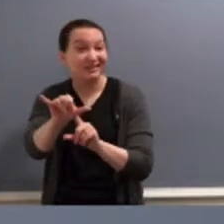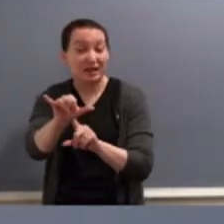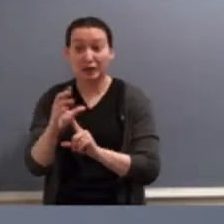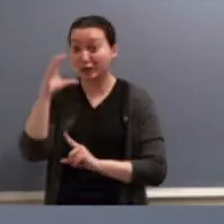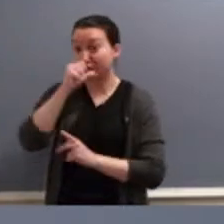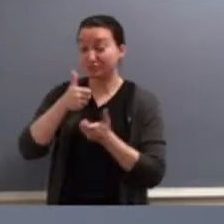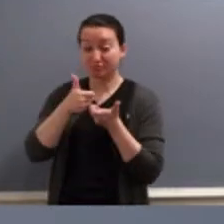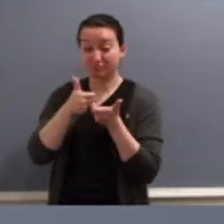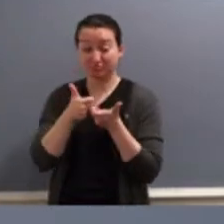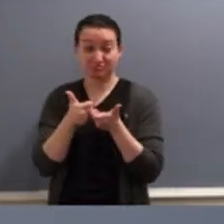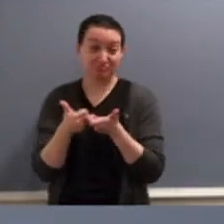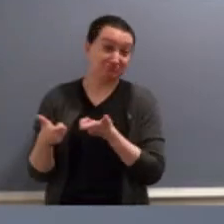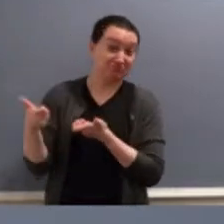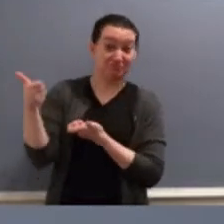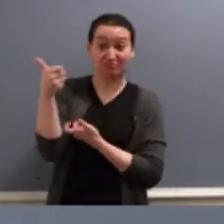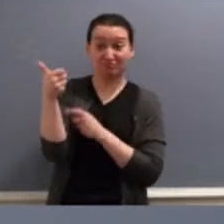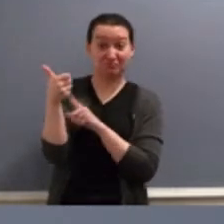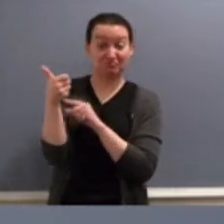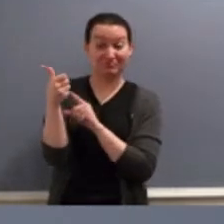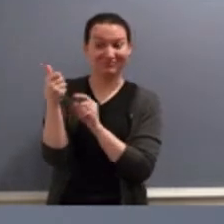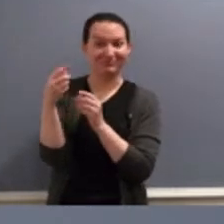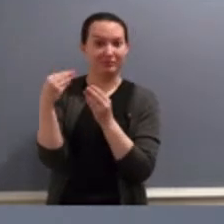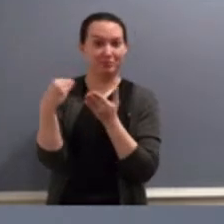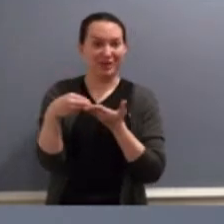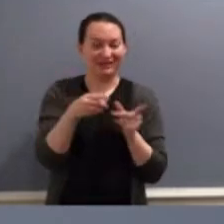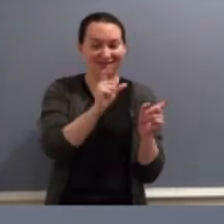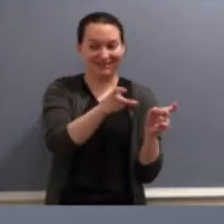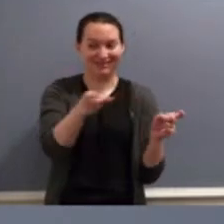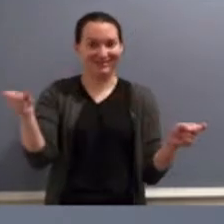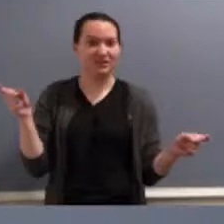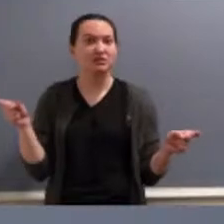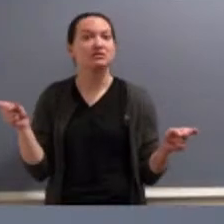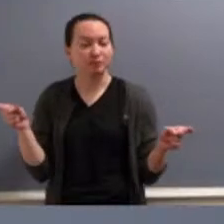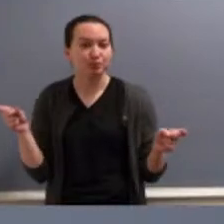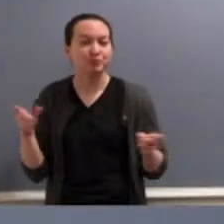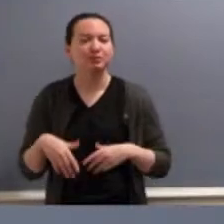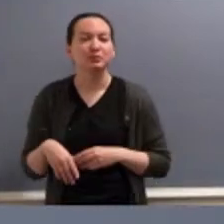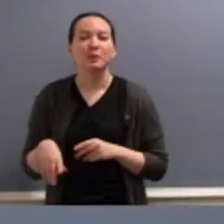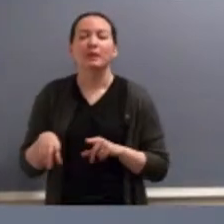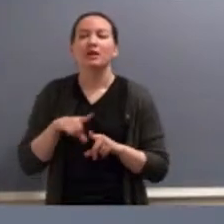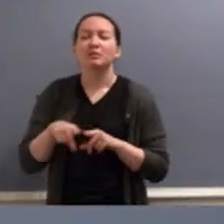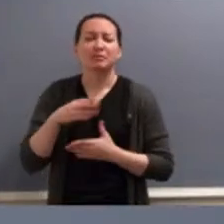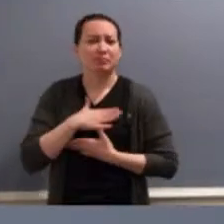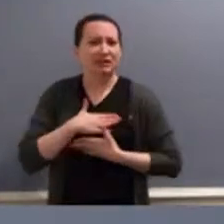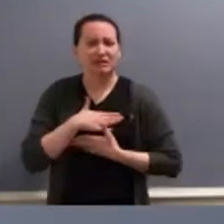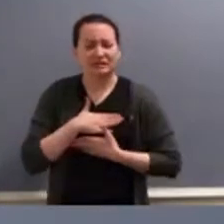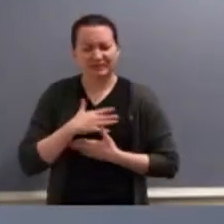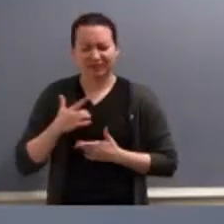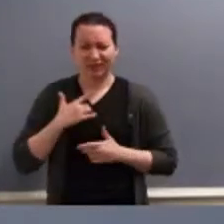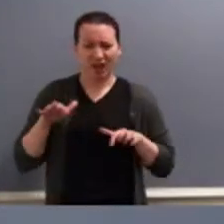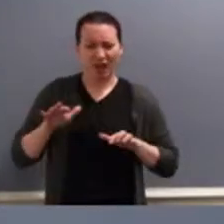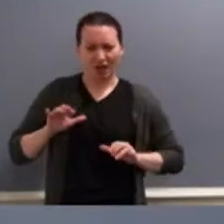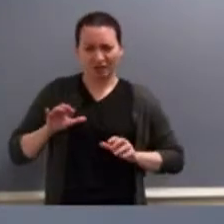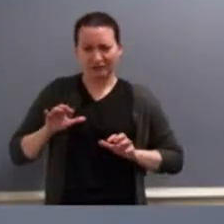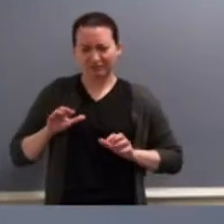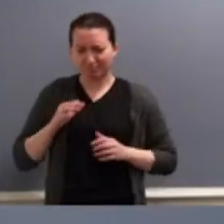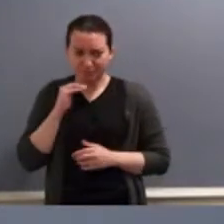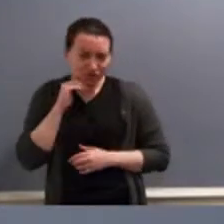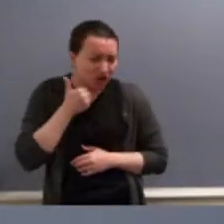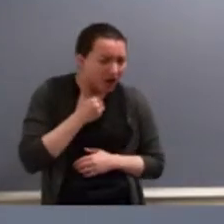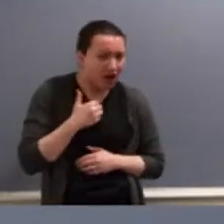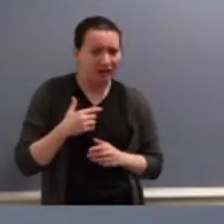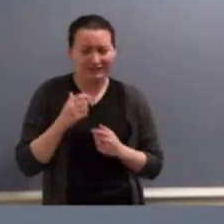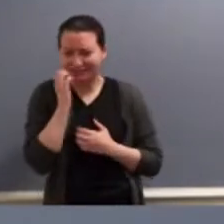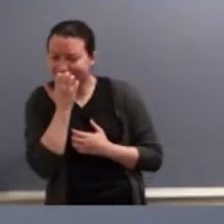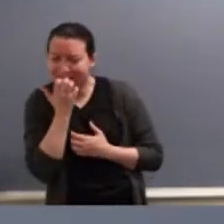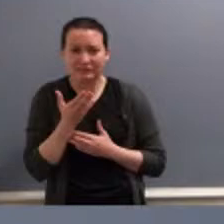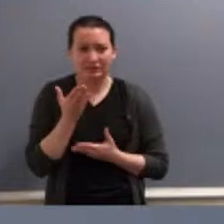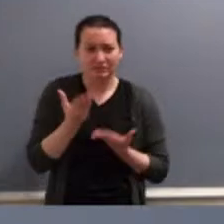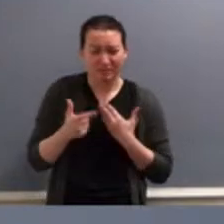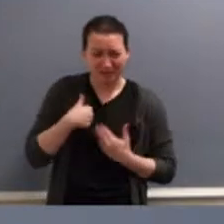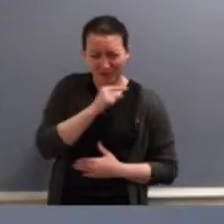entity to administer those grants but please don't be shy of thinking that maybe you're not